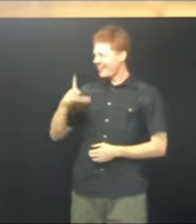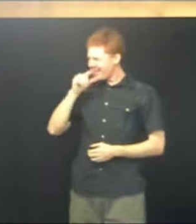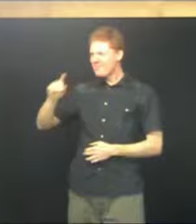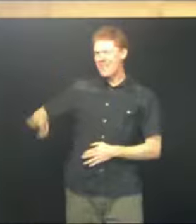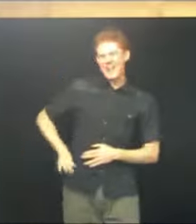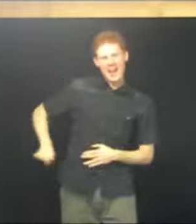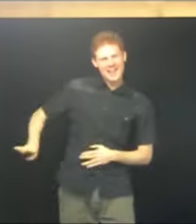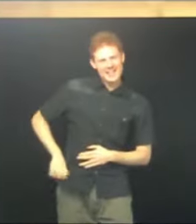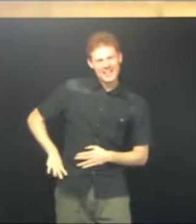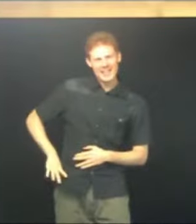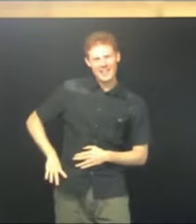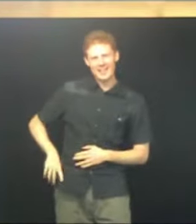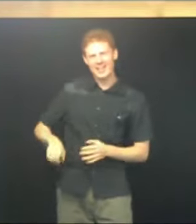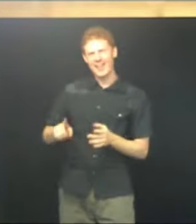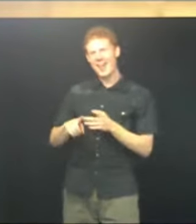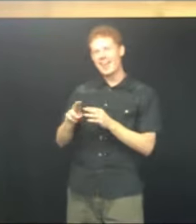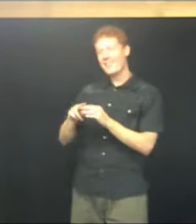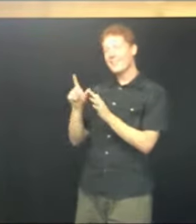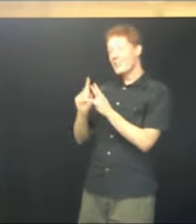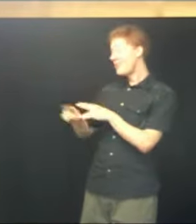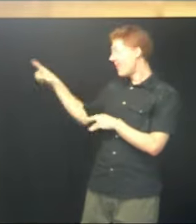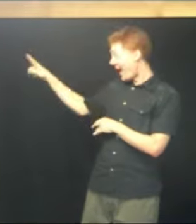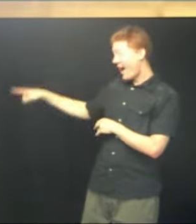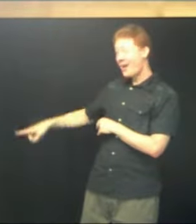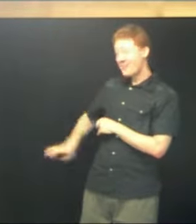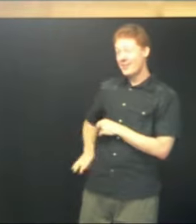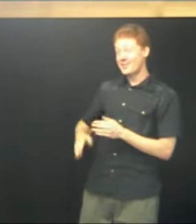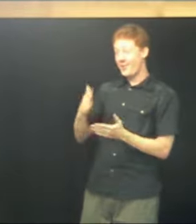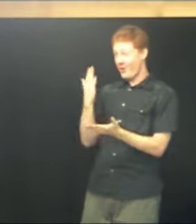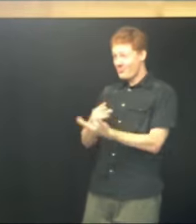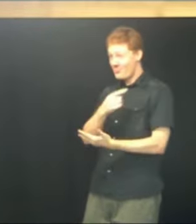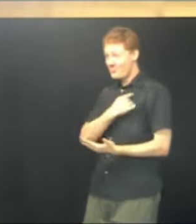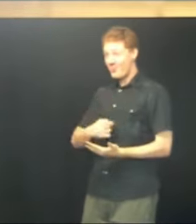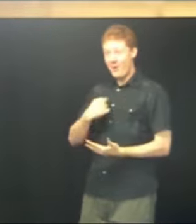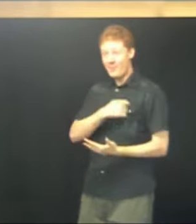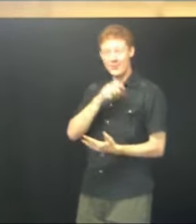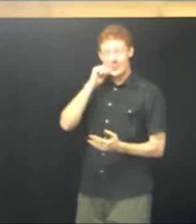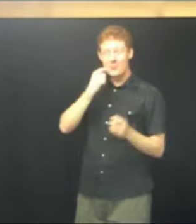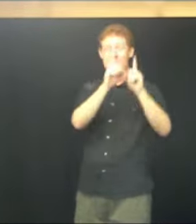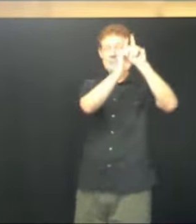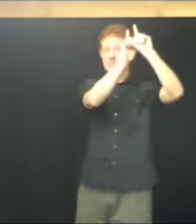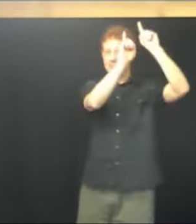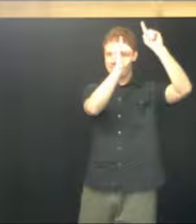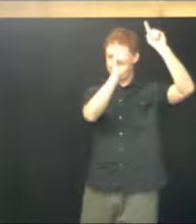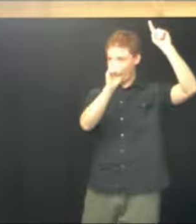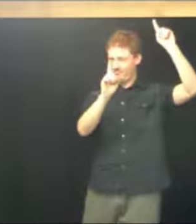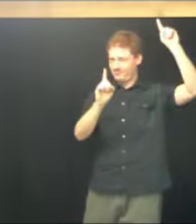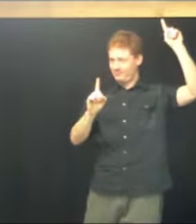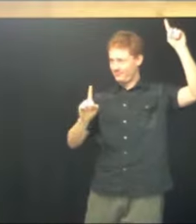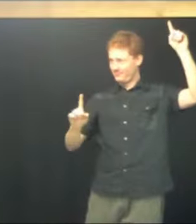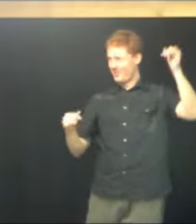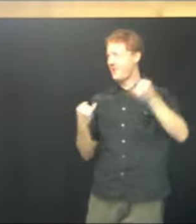you can be lazy and if you do all these things, I promise you will start to wander away from God